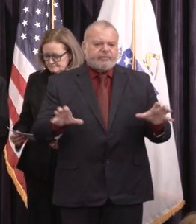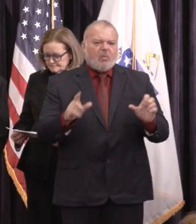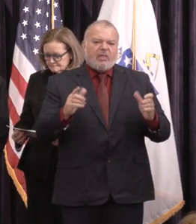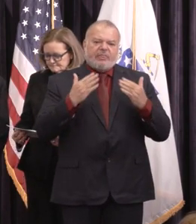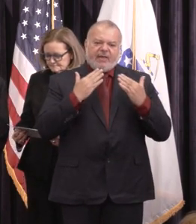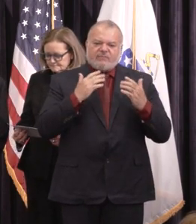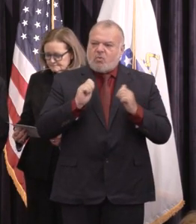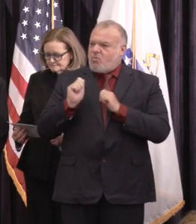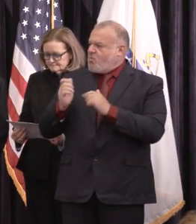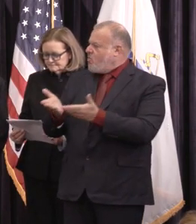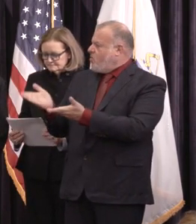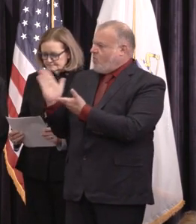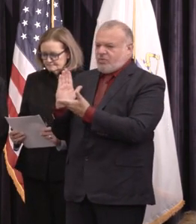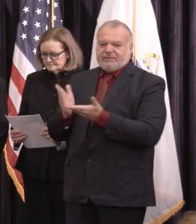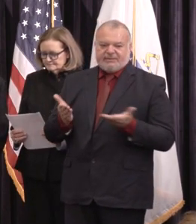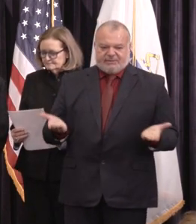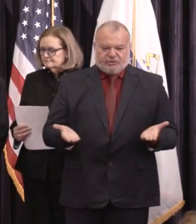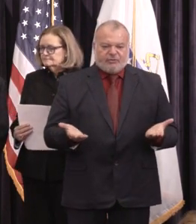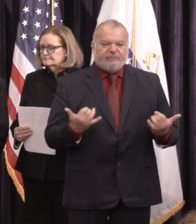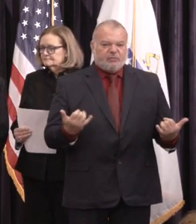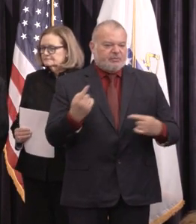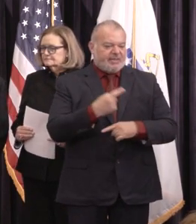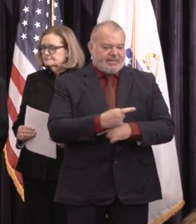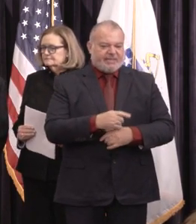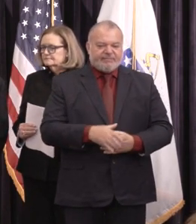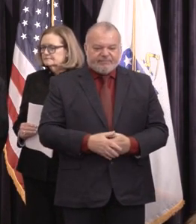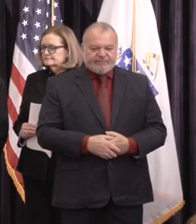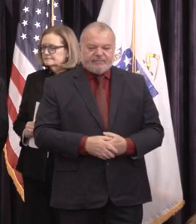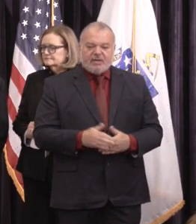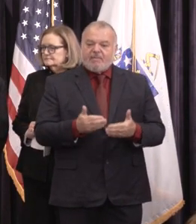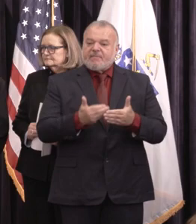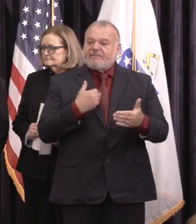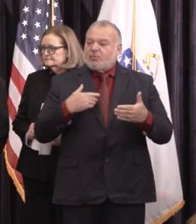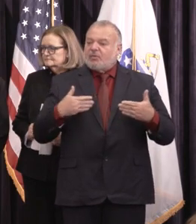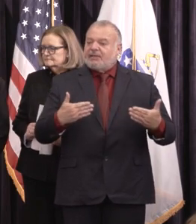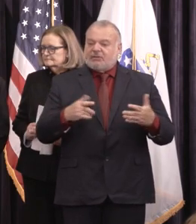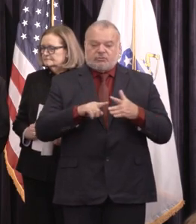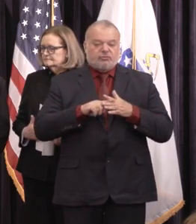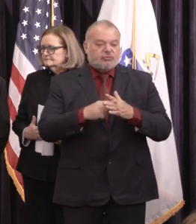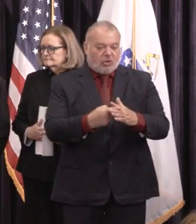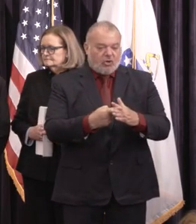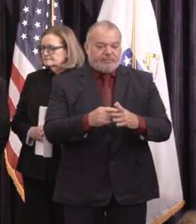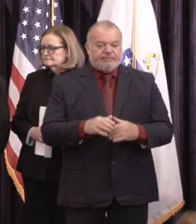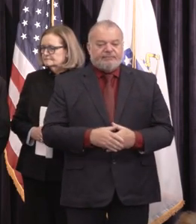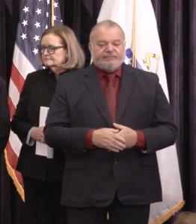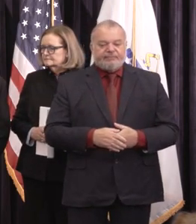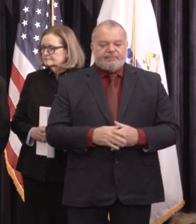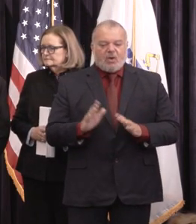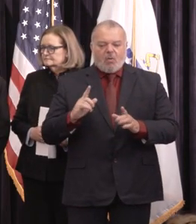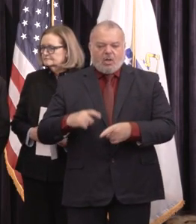Before I begin, I just want to take a moment to express our concern and sympathy with members of